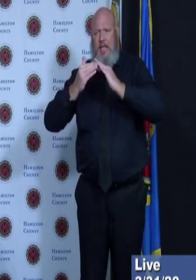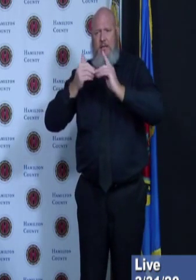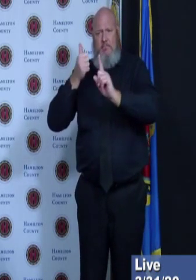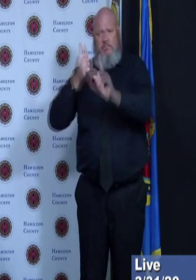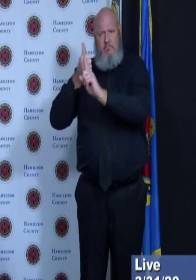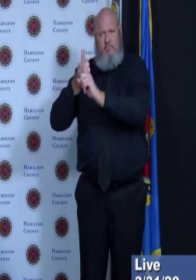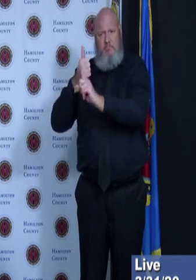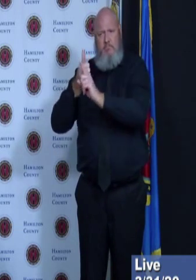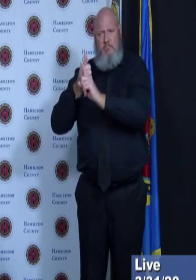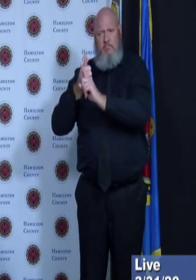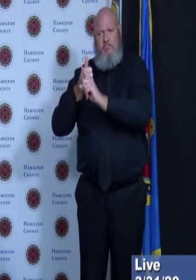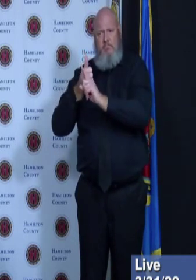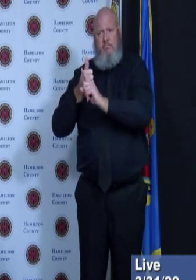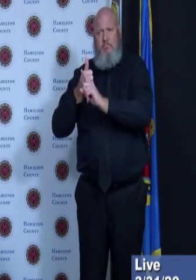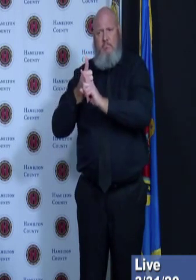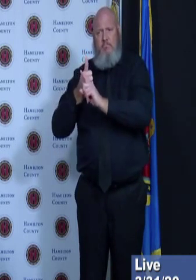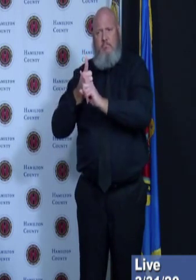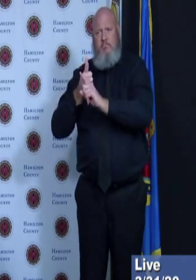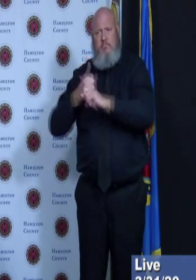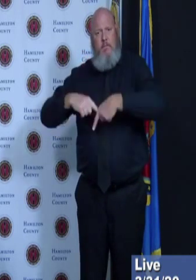budget measures or do you wait a few weeks or months